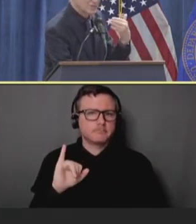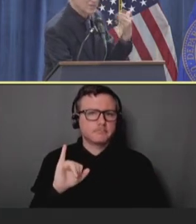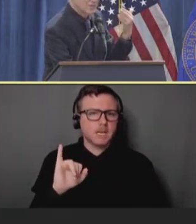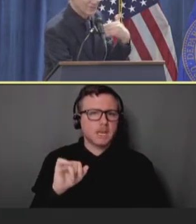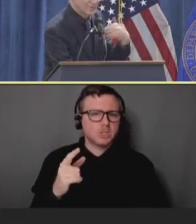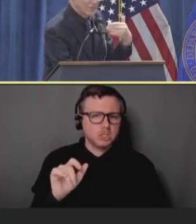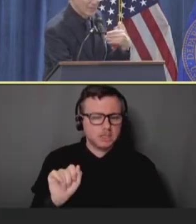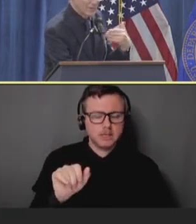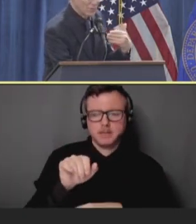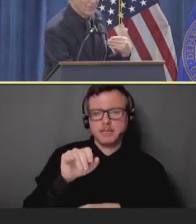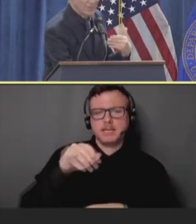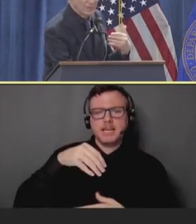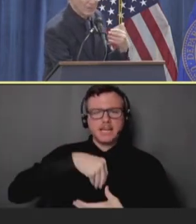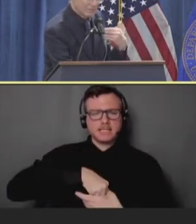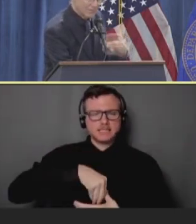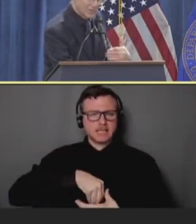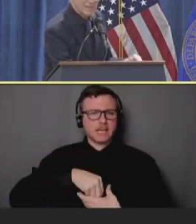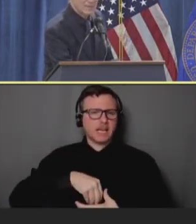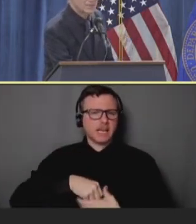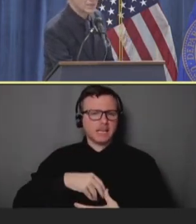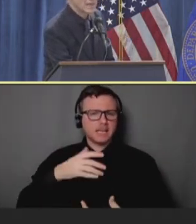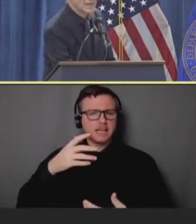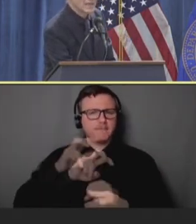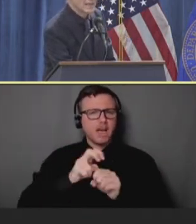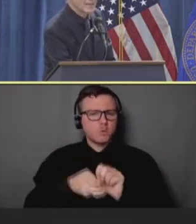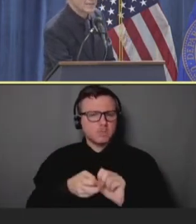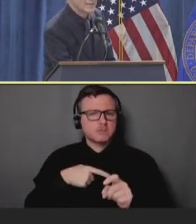after an OPV challenge.